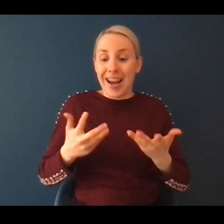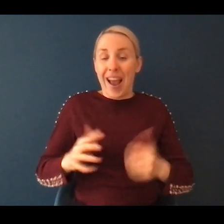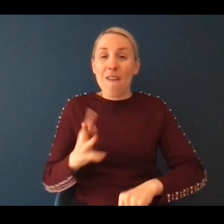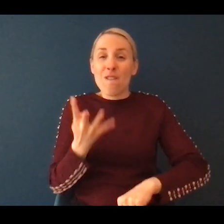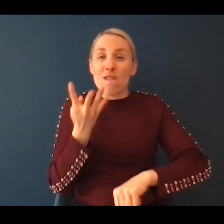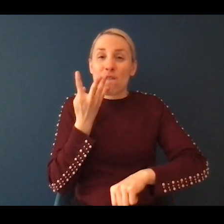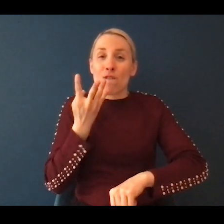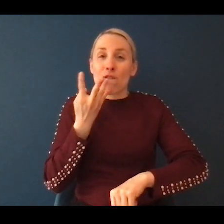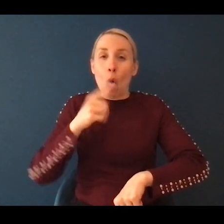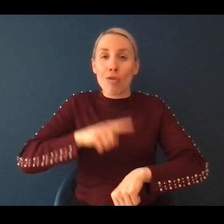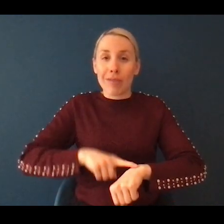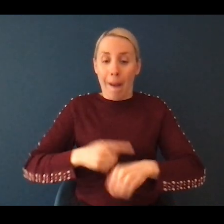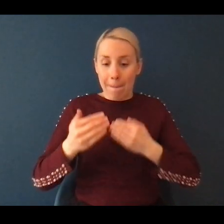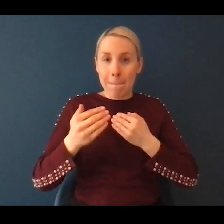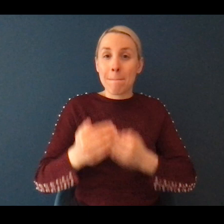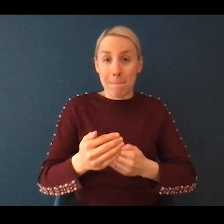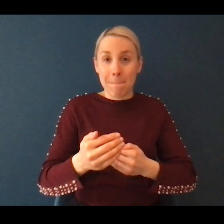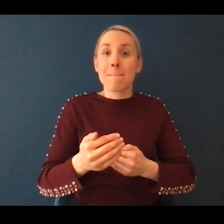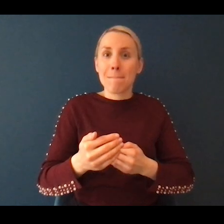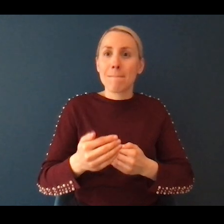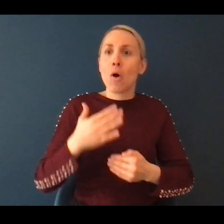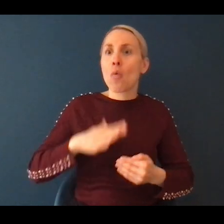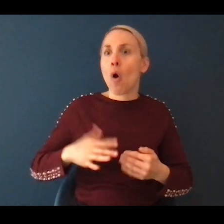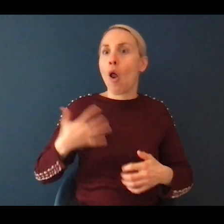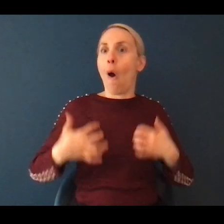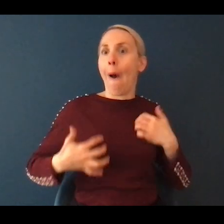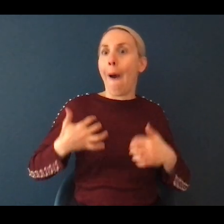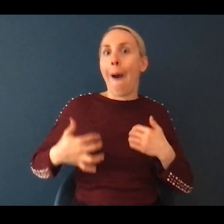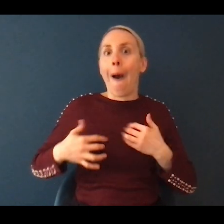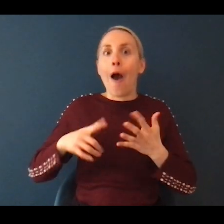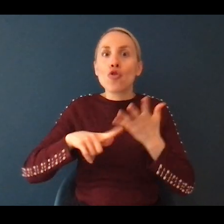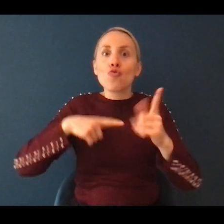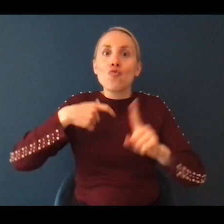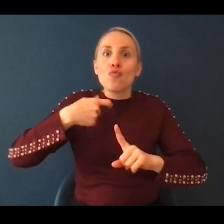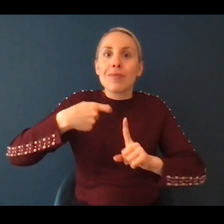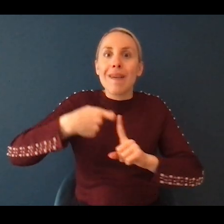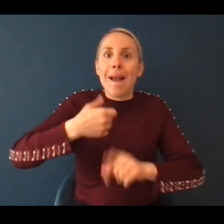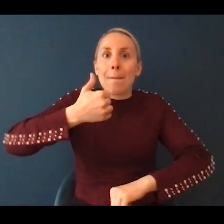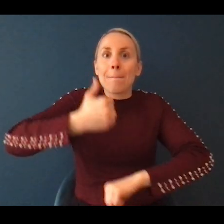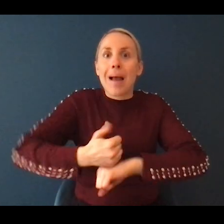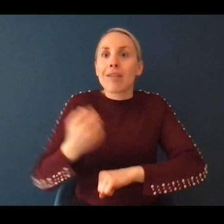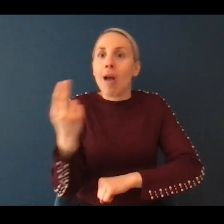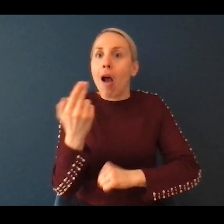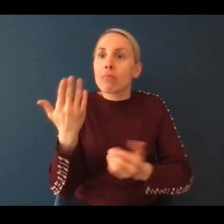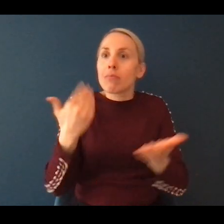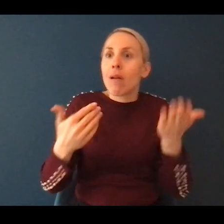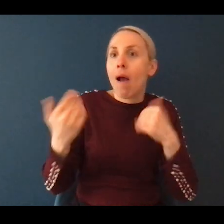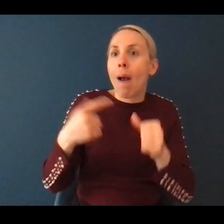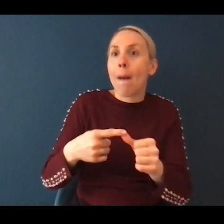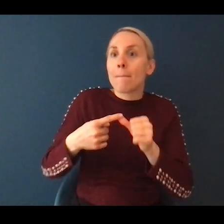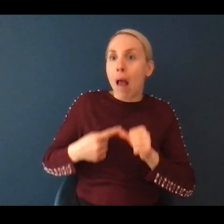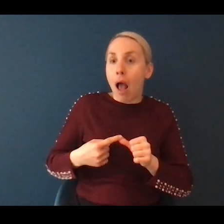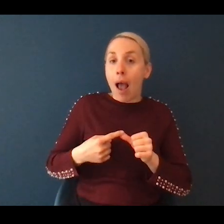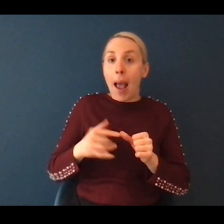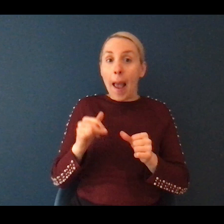are looking for ambitious UK based artists who are between one and ten years into their